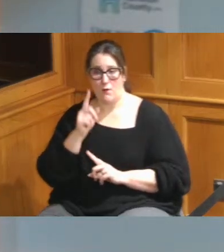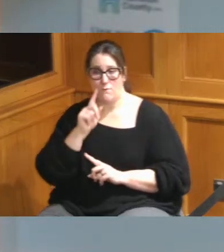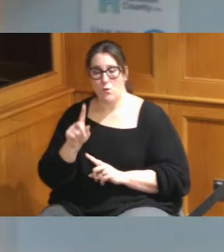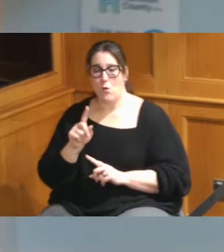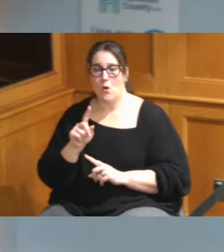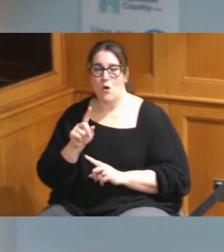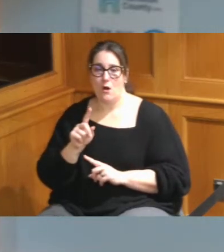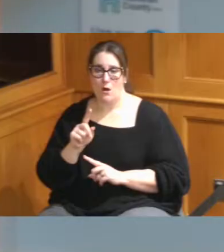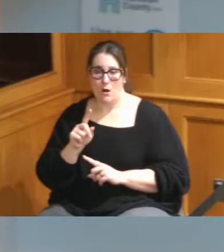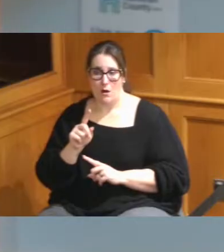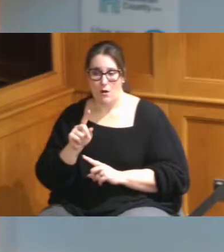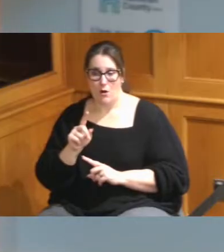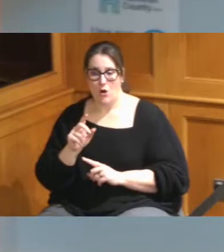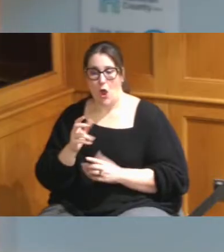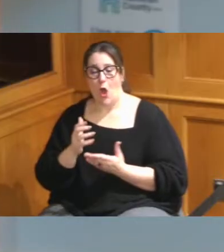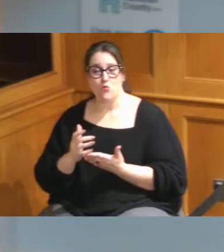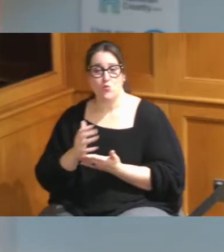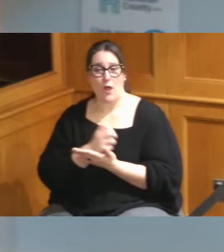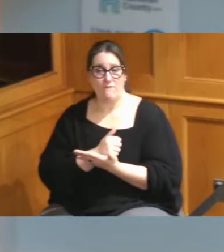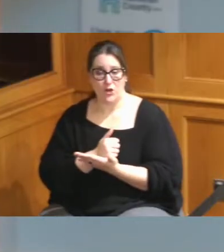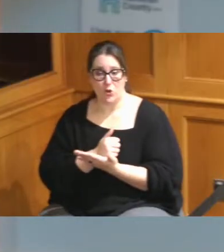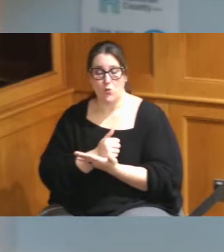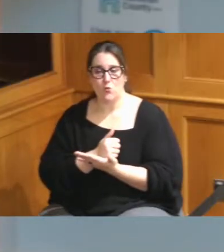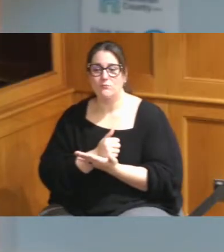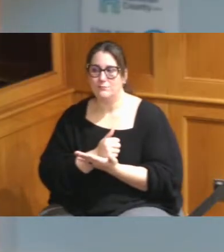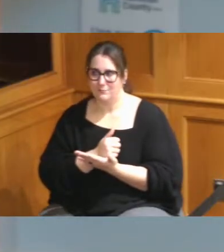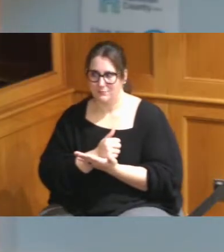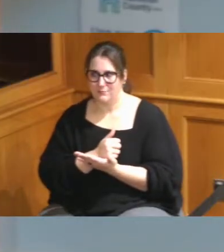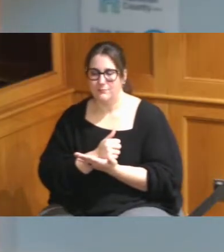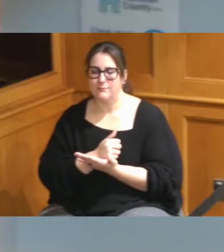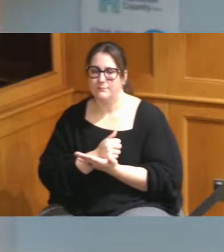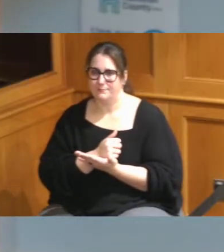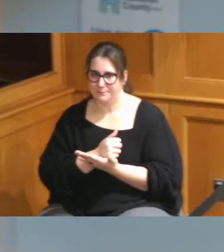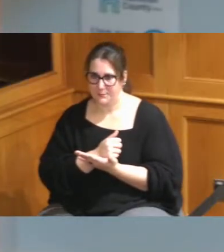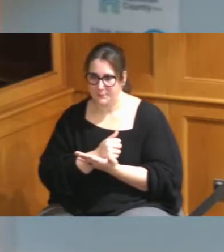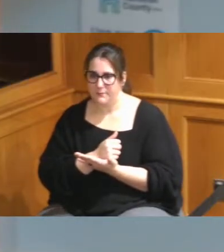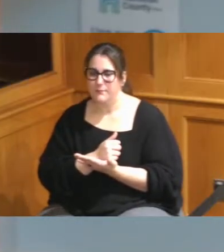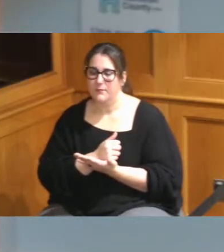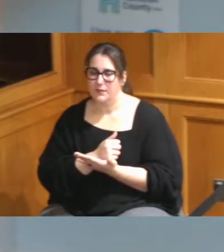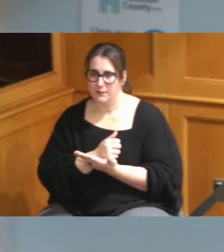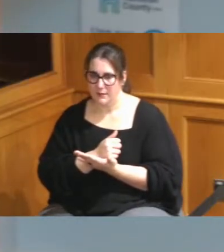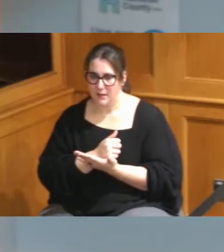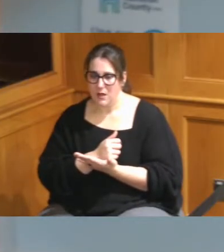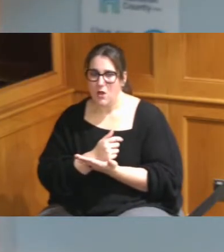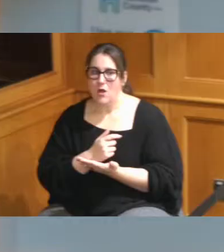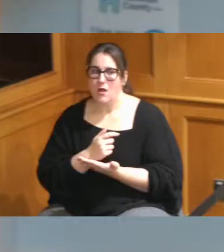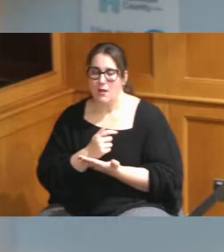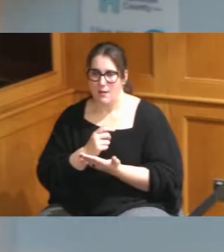on revenue, is generally outperforming the like average performance of of downtown Cincinnati, the